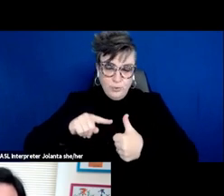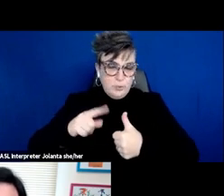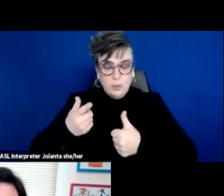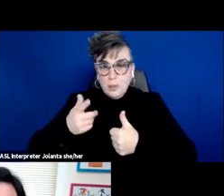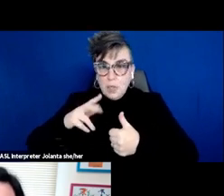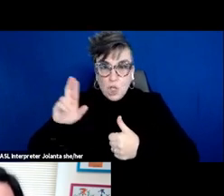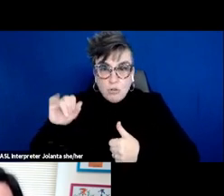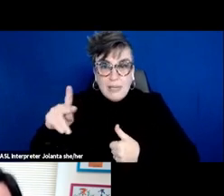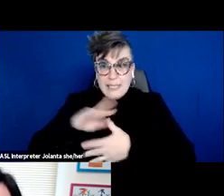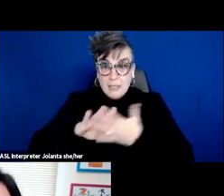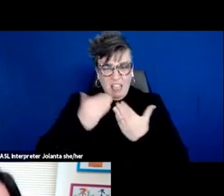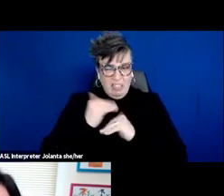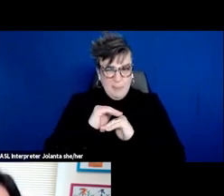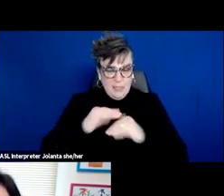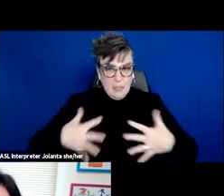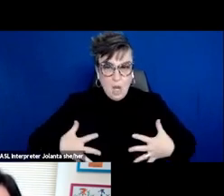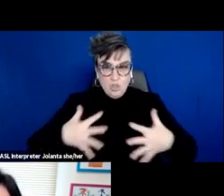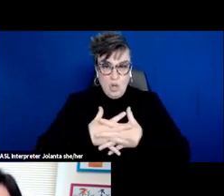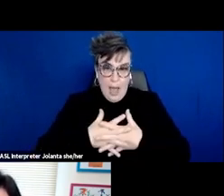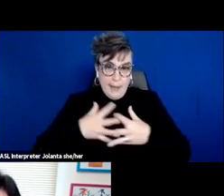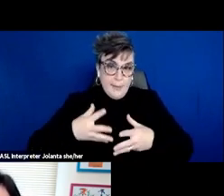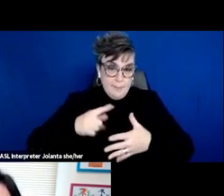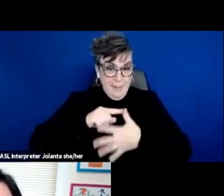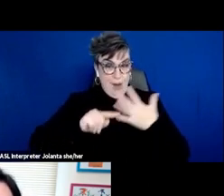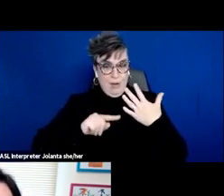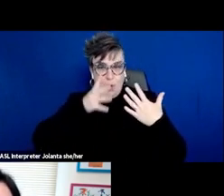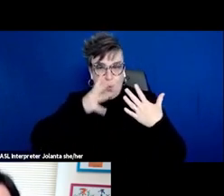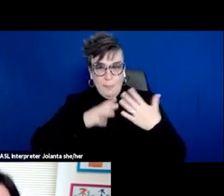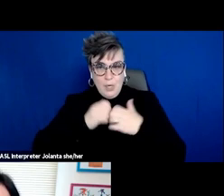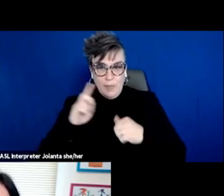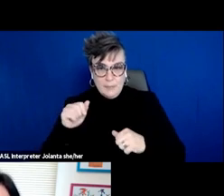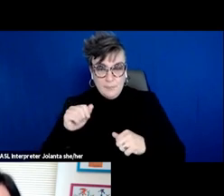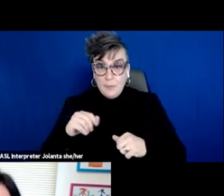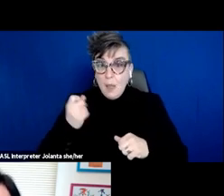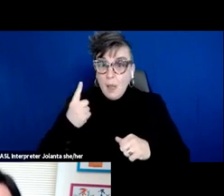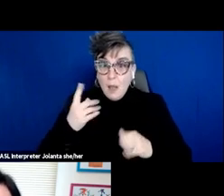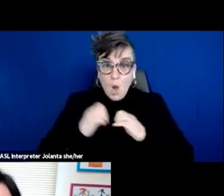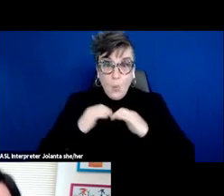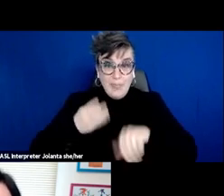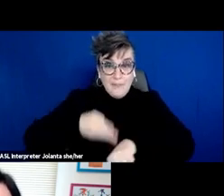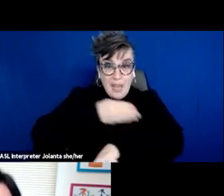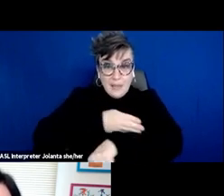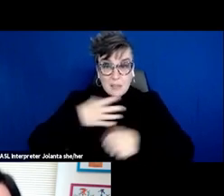in women with disabilities, however, with advances in healthcare and an increased recognition